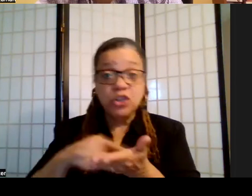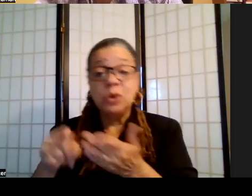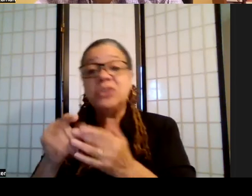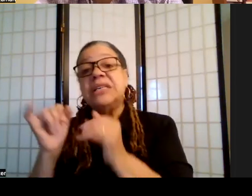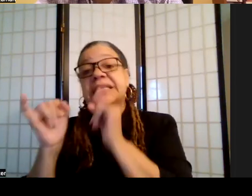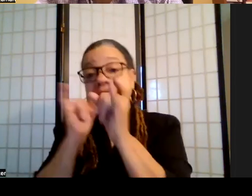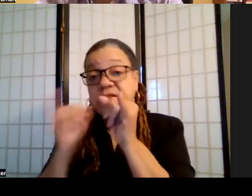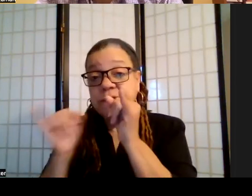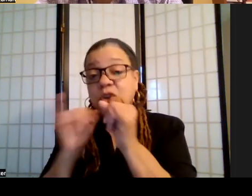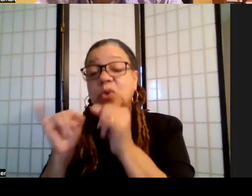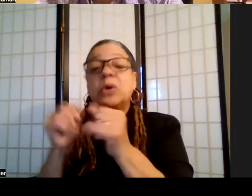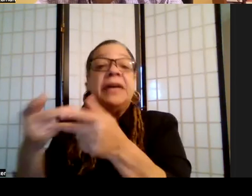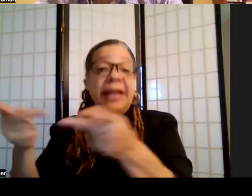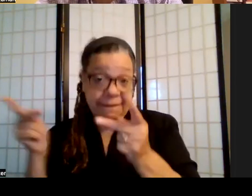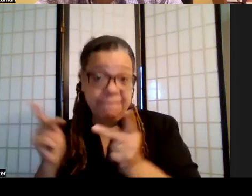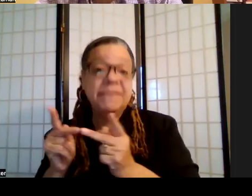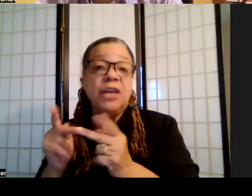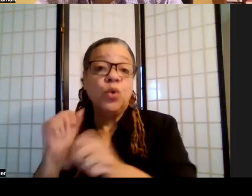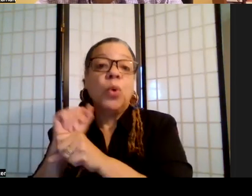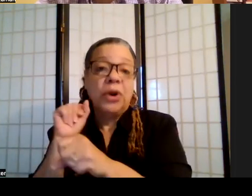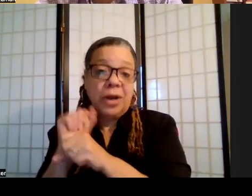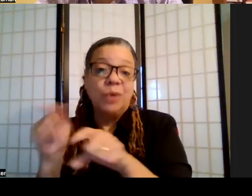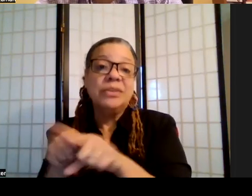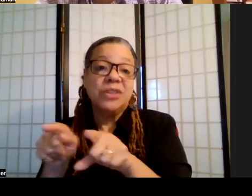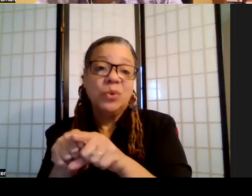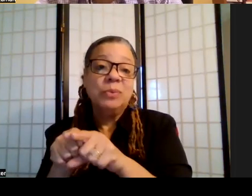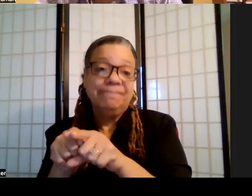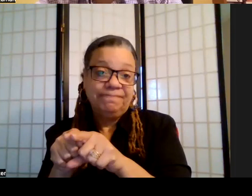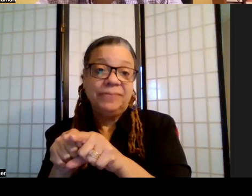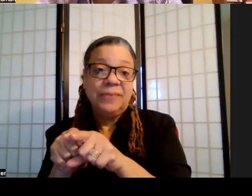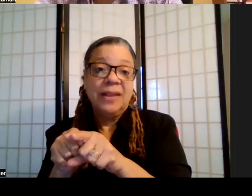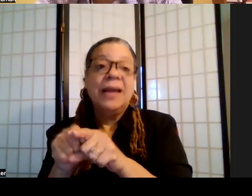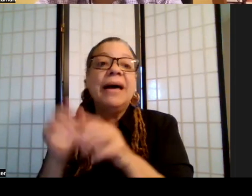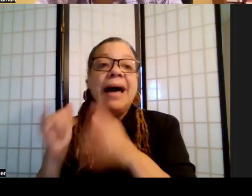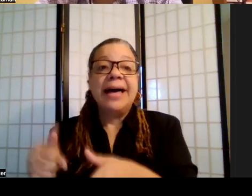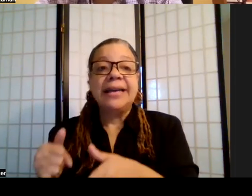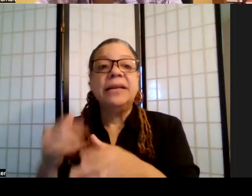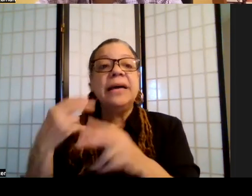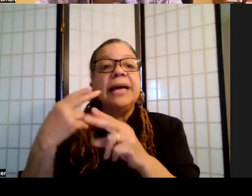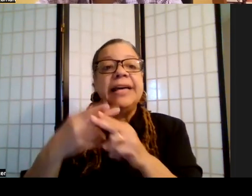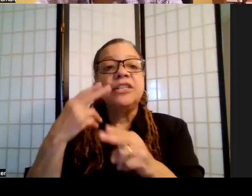Uh I can leave the connection. It's called "We Wait for a Miracle."